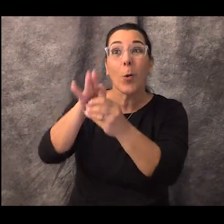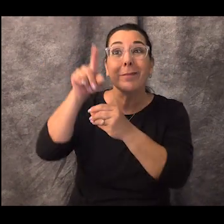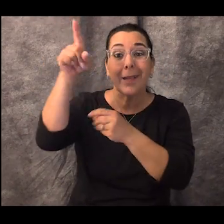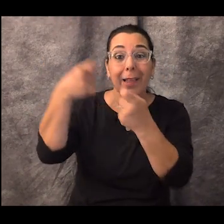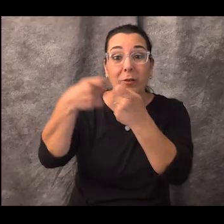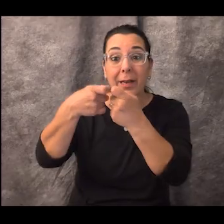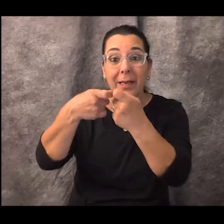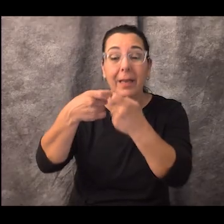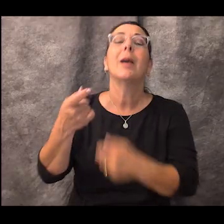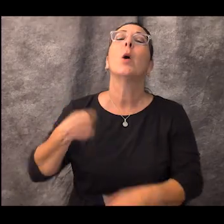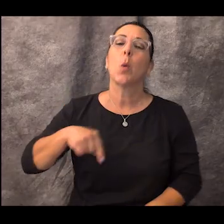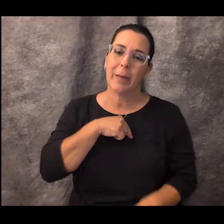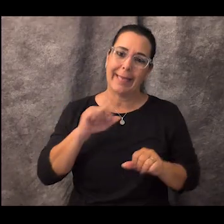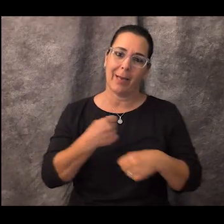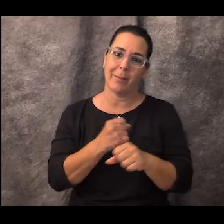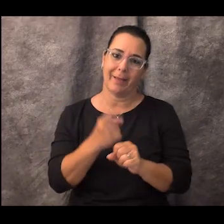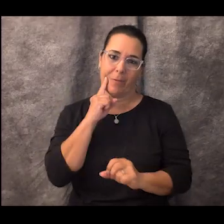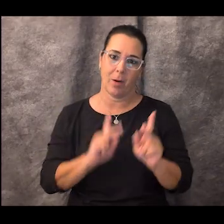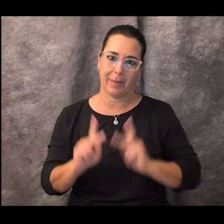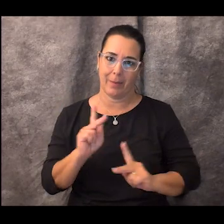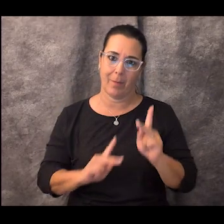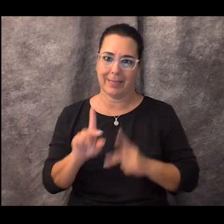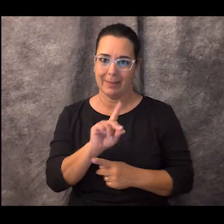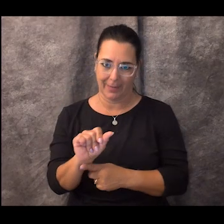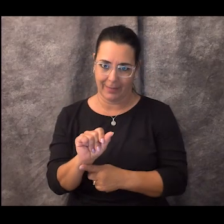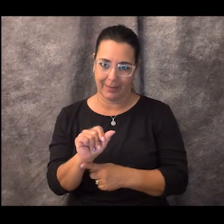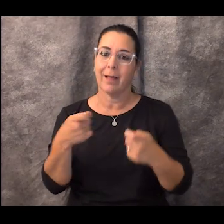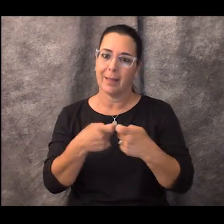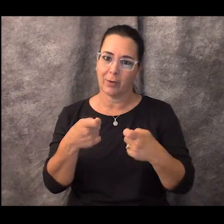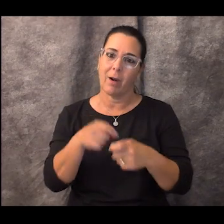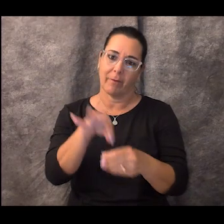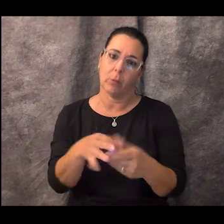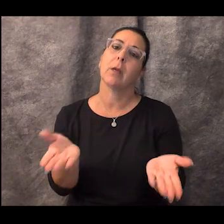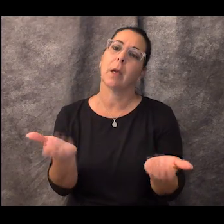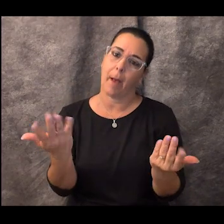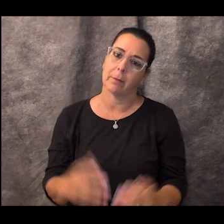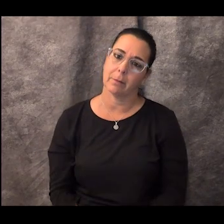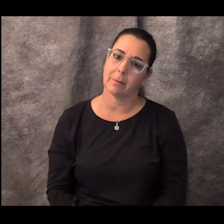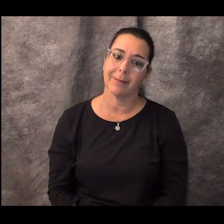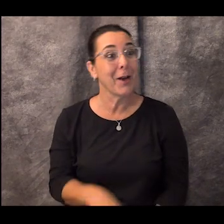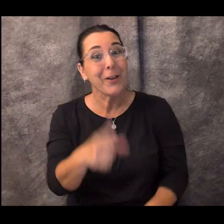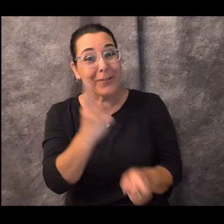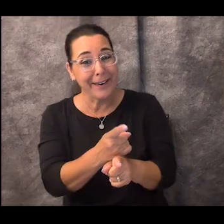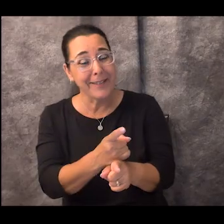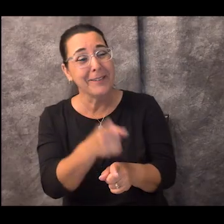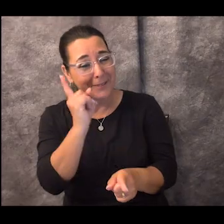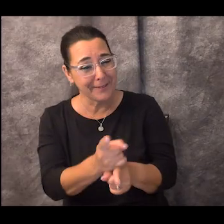(Eric) Just saying. (Michelle) We can make it work for people with disabilities. (Eric) That's right, that's right. [Eric and Michelle laugh] No, absolutely right. Absolutely.